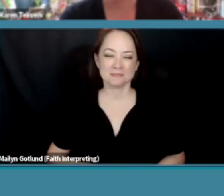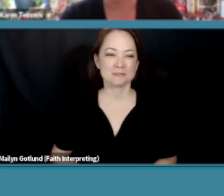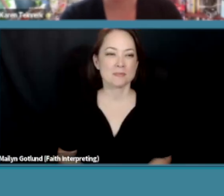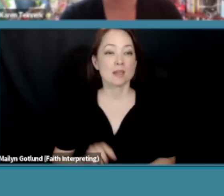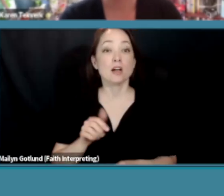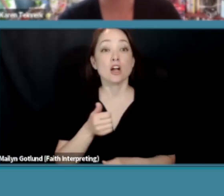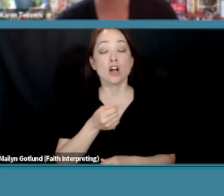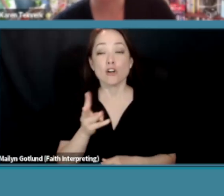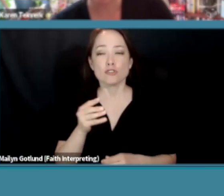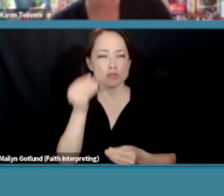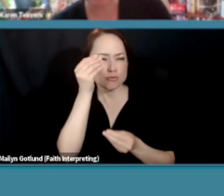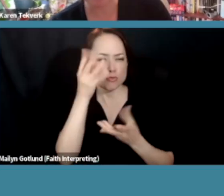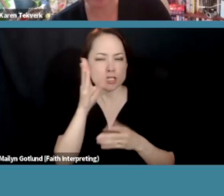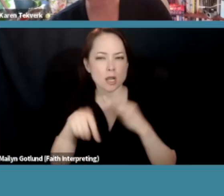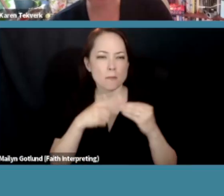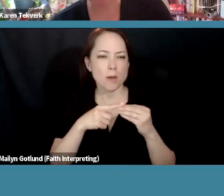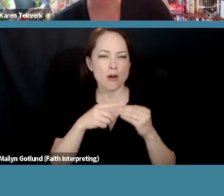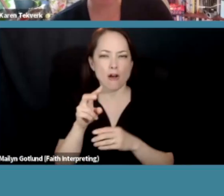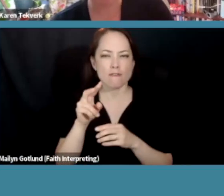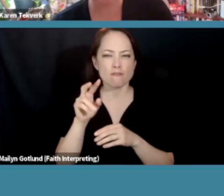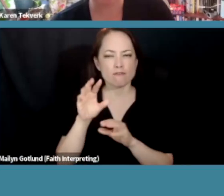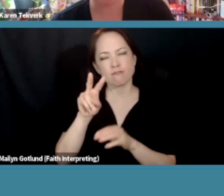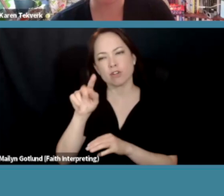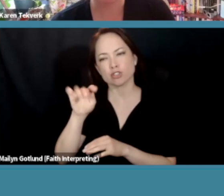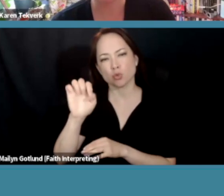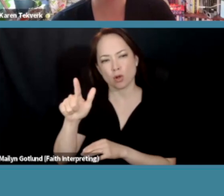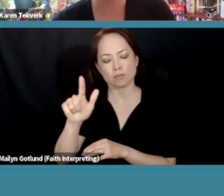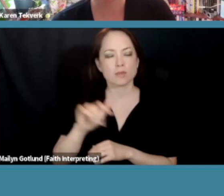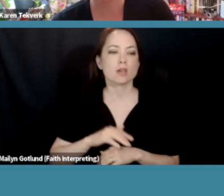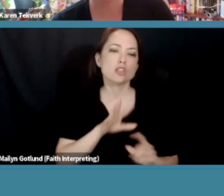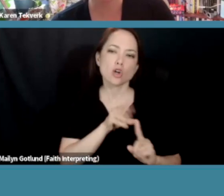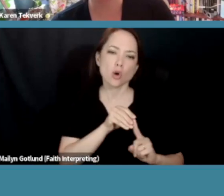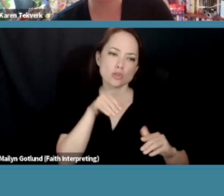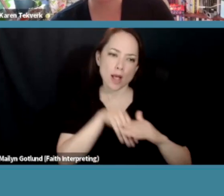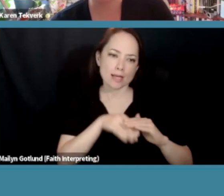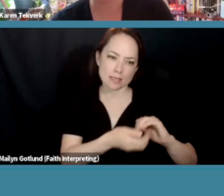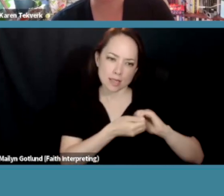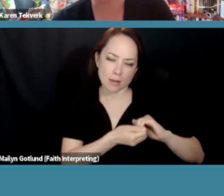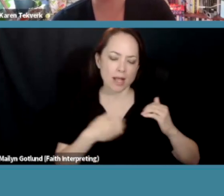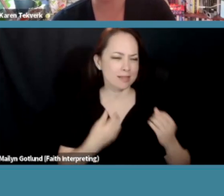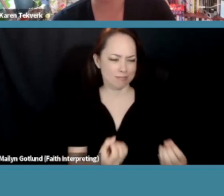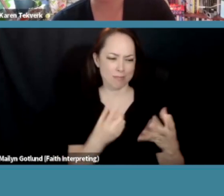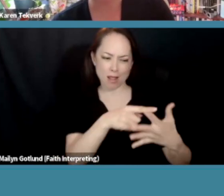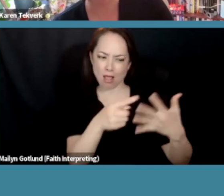The Cultural Access Collaborative has a whole bunch of stuff on virtual programming.